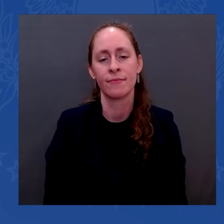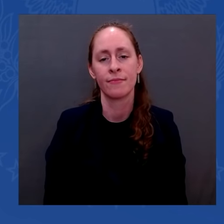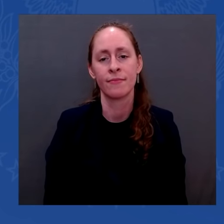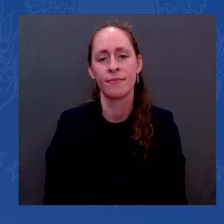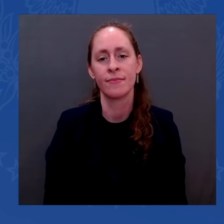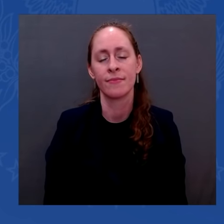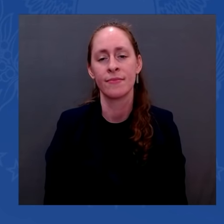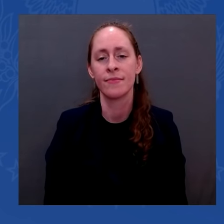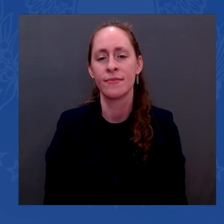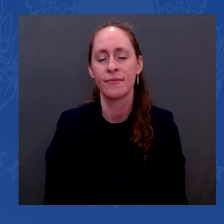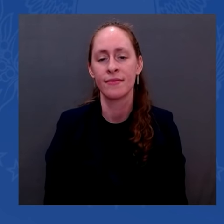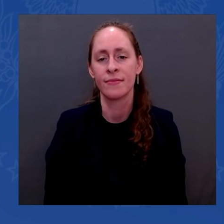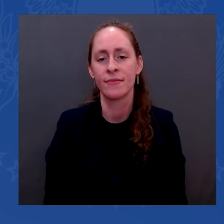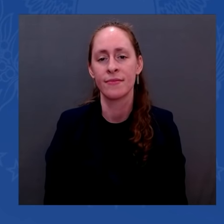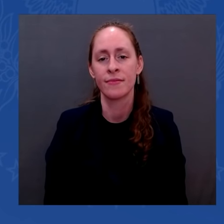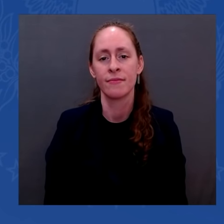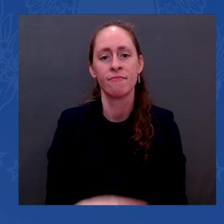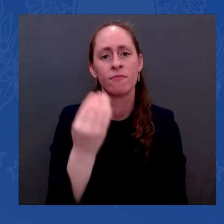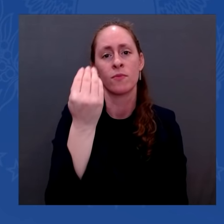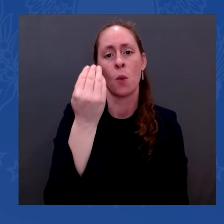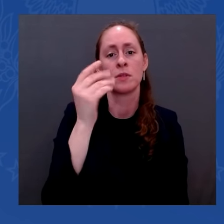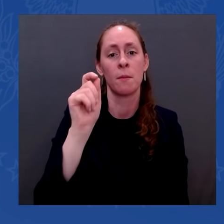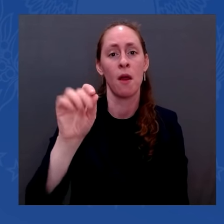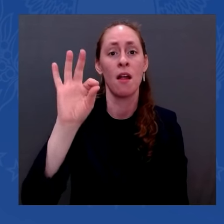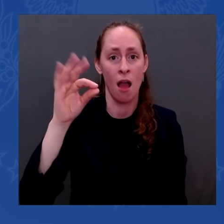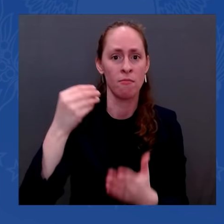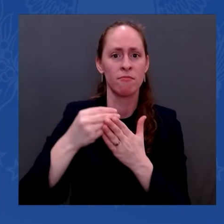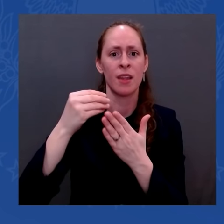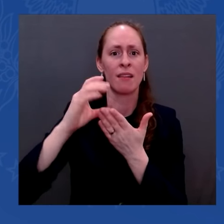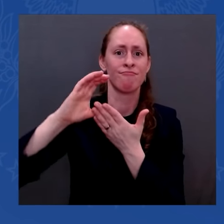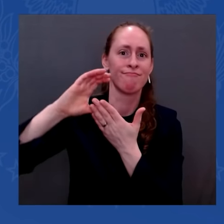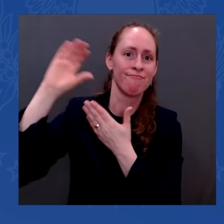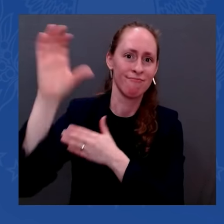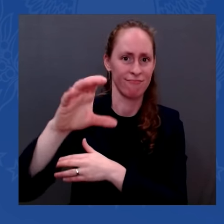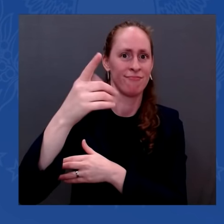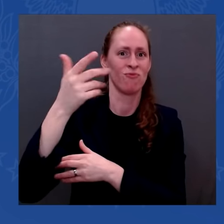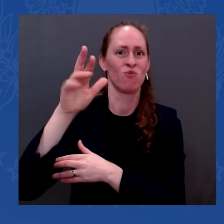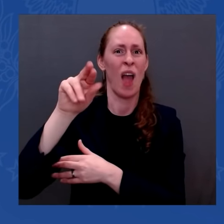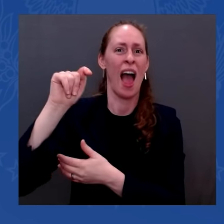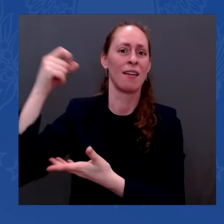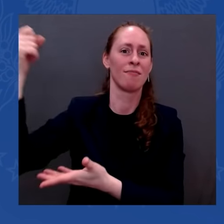And in that phase, we will take the lithium we recovered in the first phase